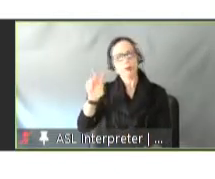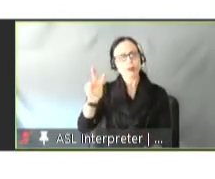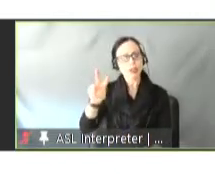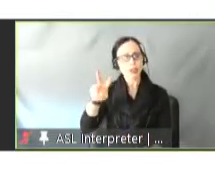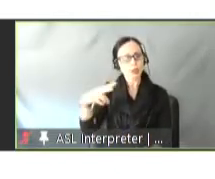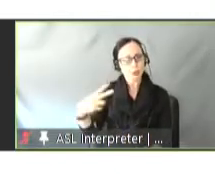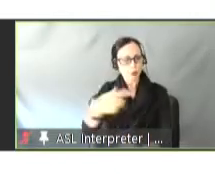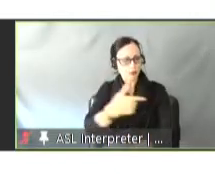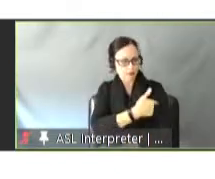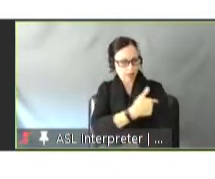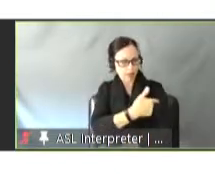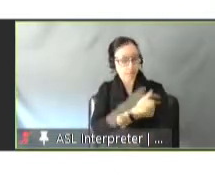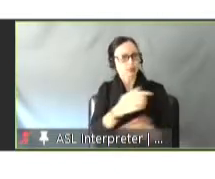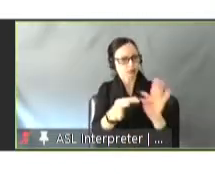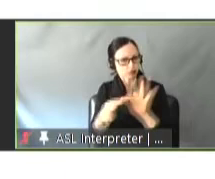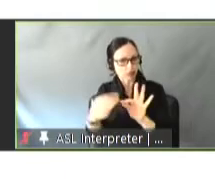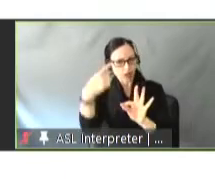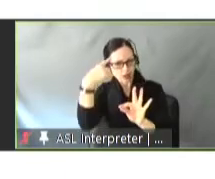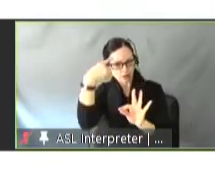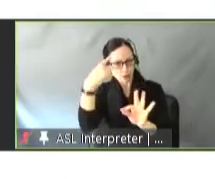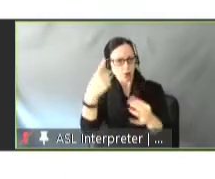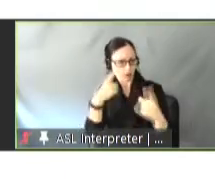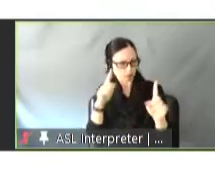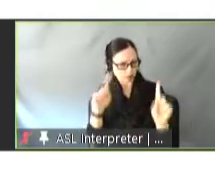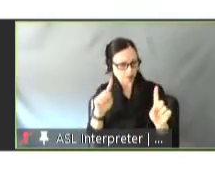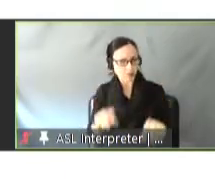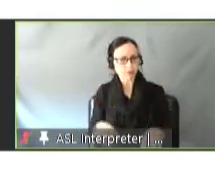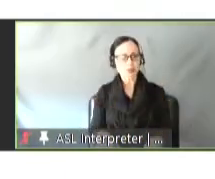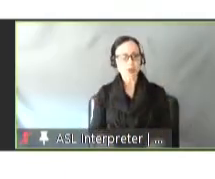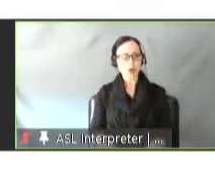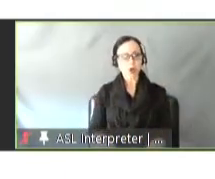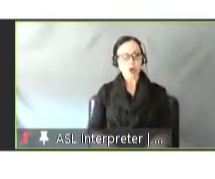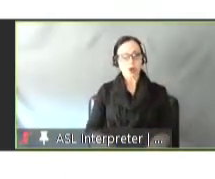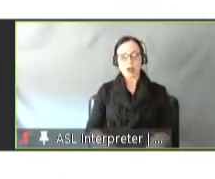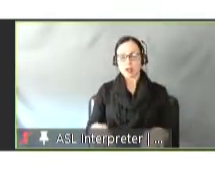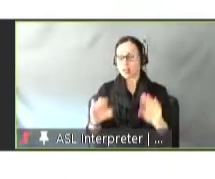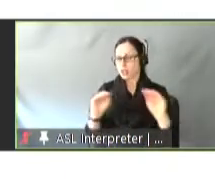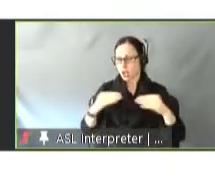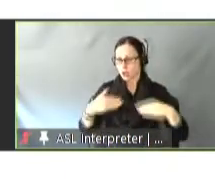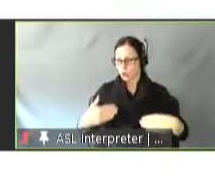immunogenicity. And so, we took the nonhuman primate model, and we gave it the standard two